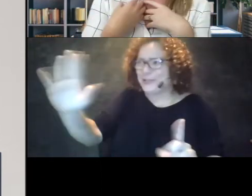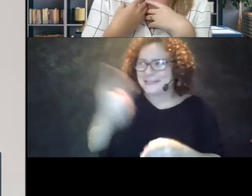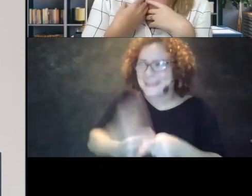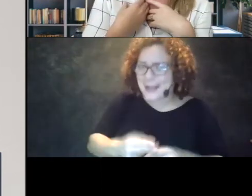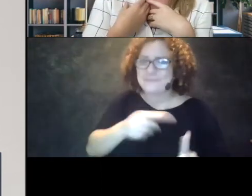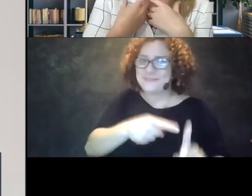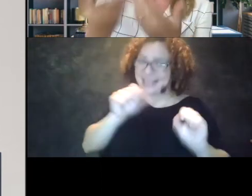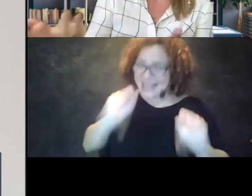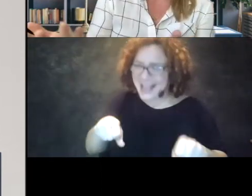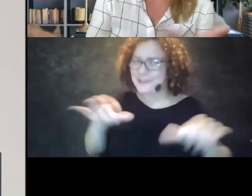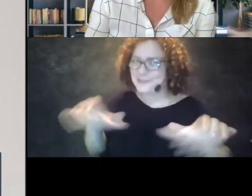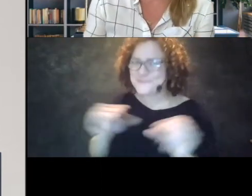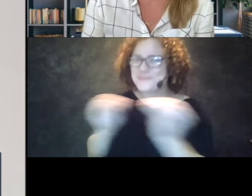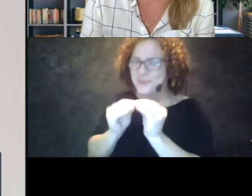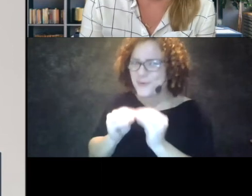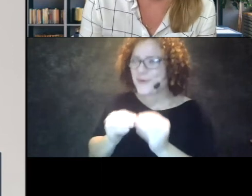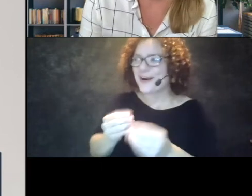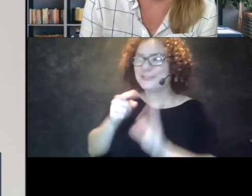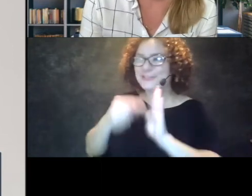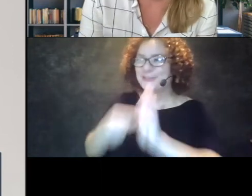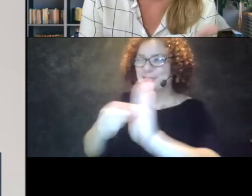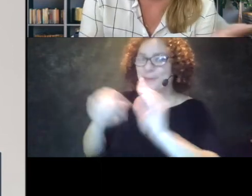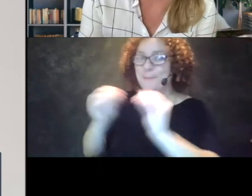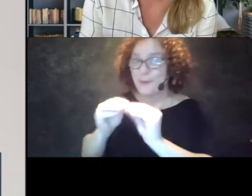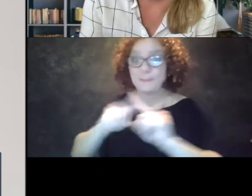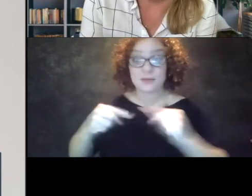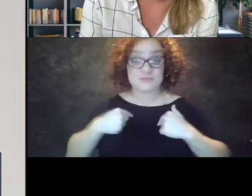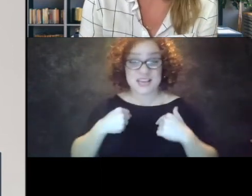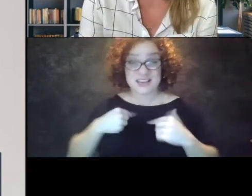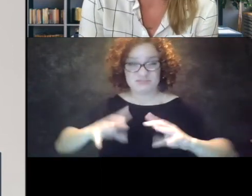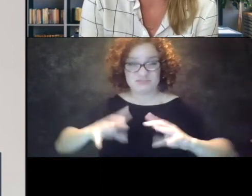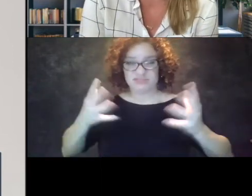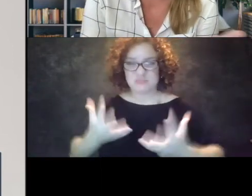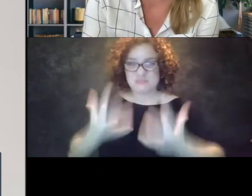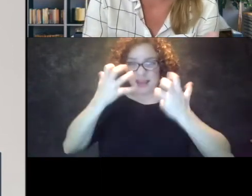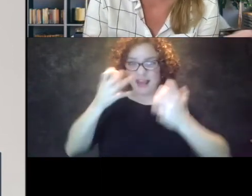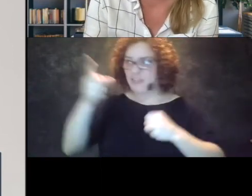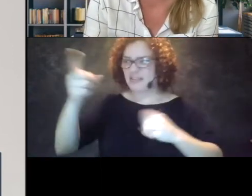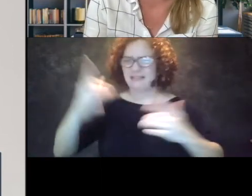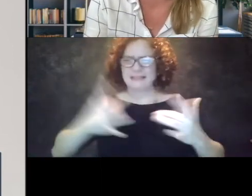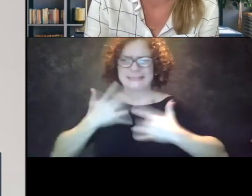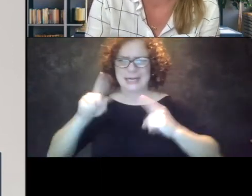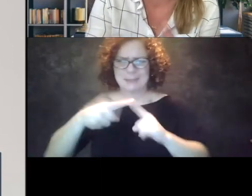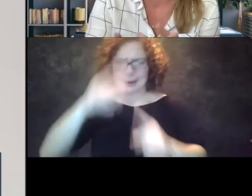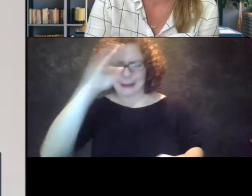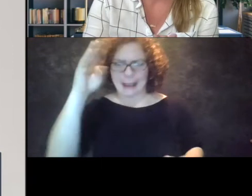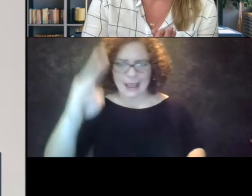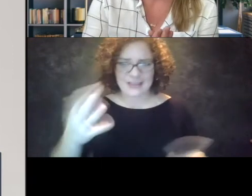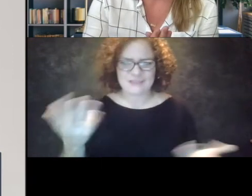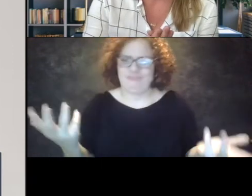of me, again, getting mad at them for being excited of that my student recognizing them,